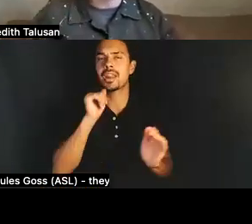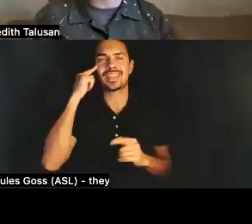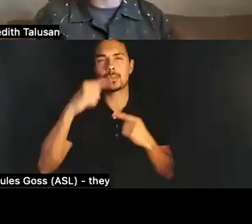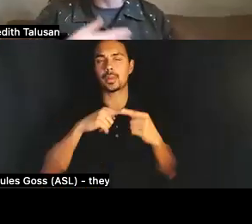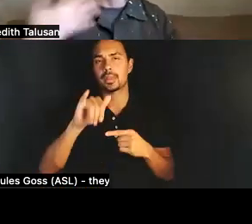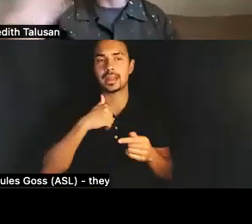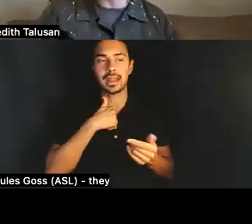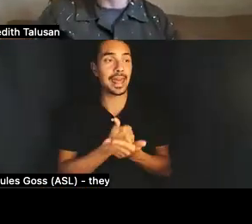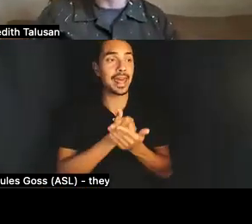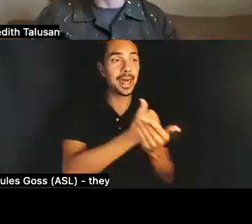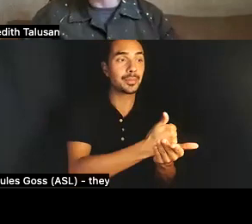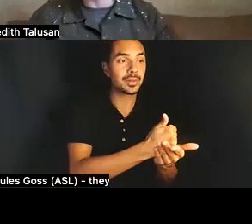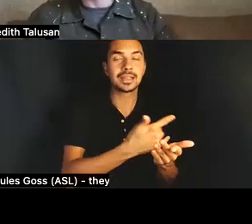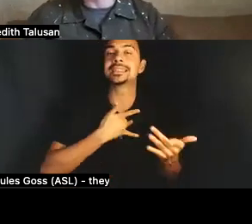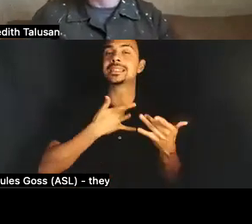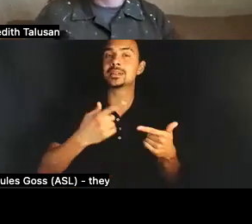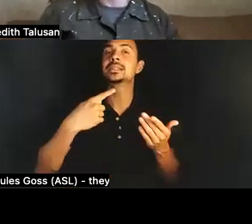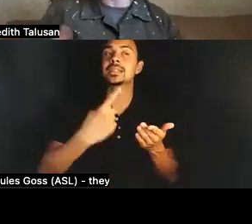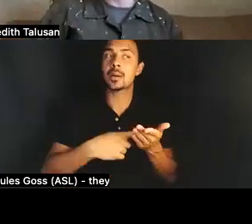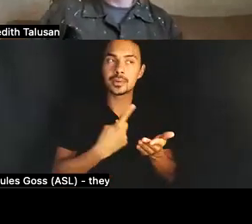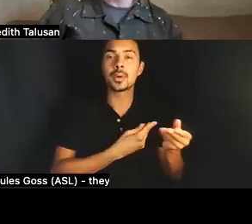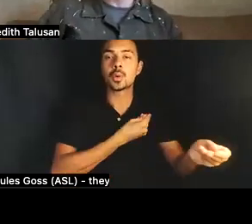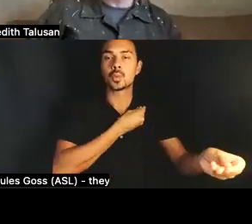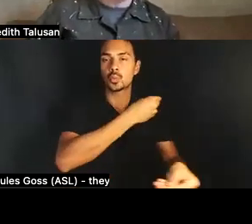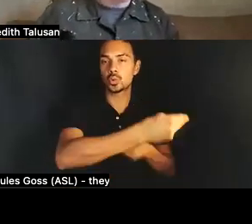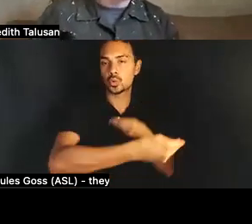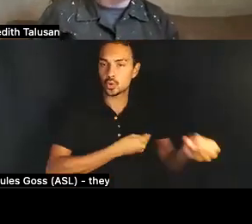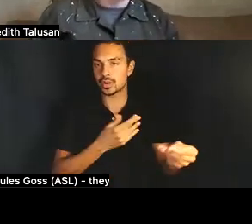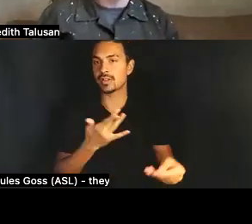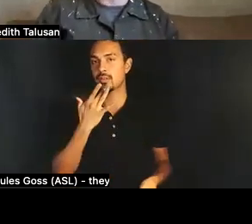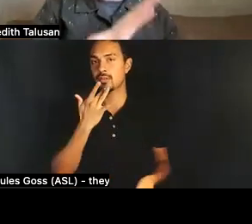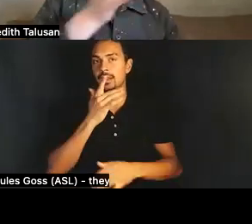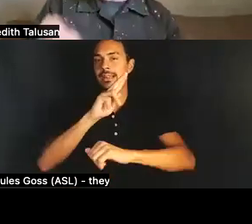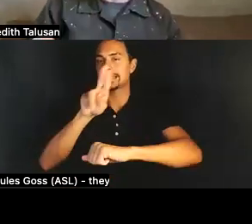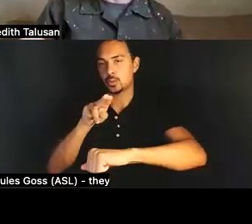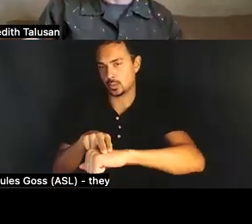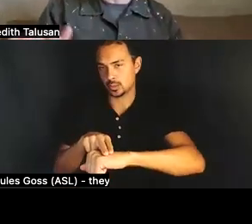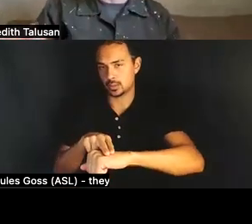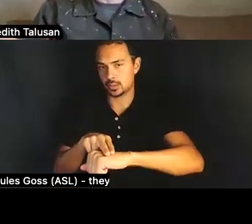Zero expectations for what I would get in return. The opportunities I have helped for those --